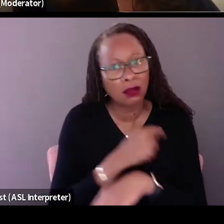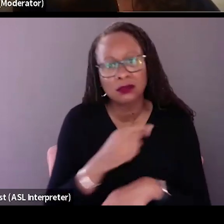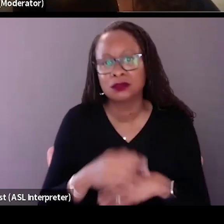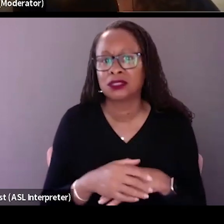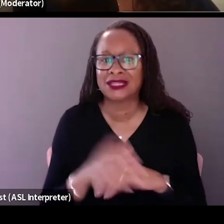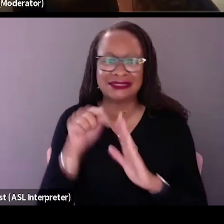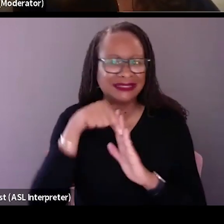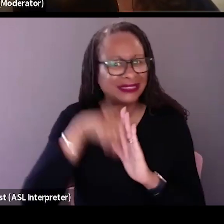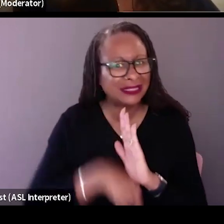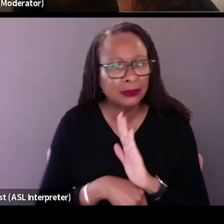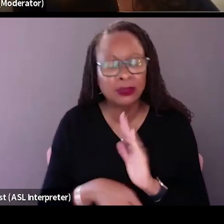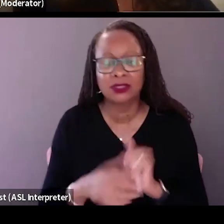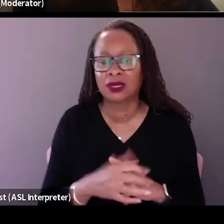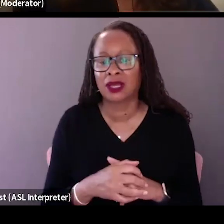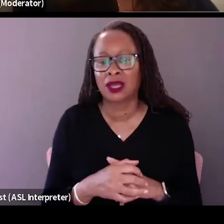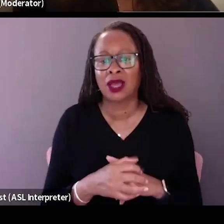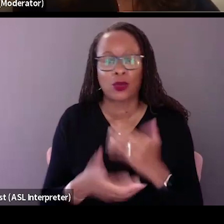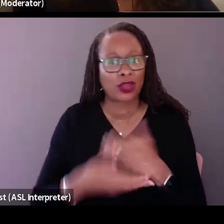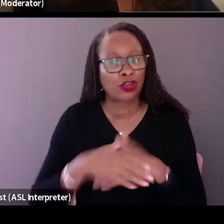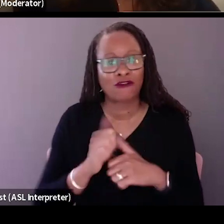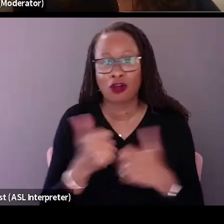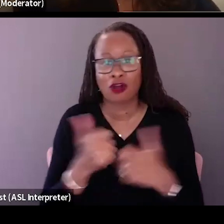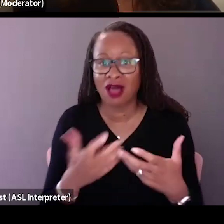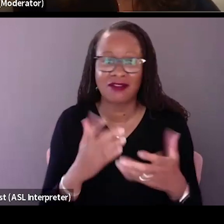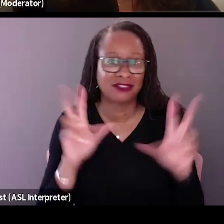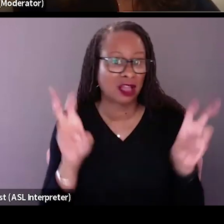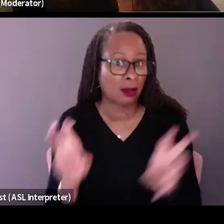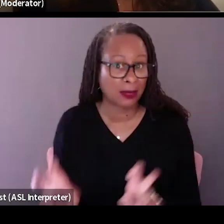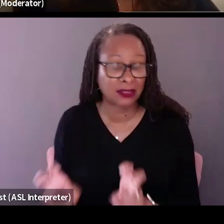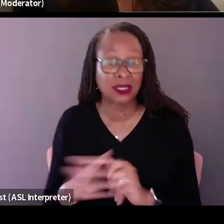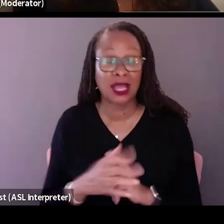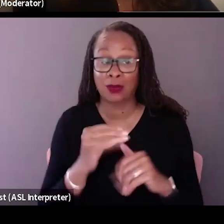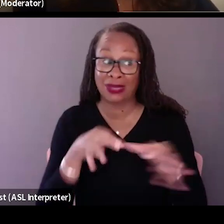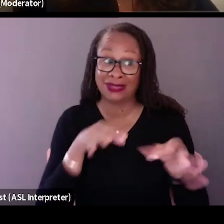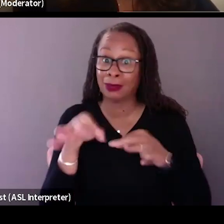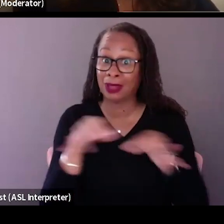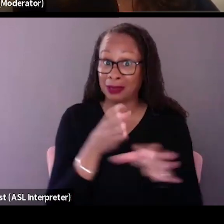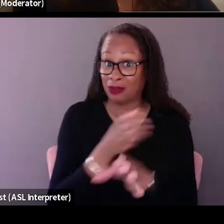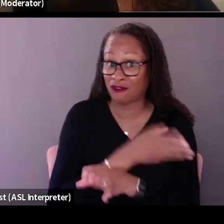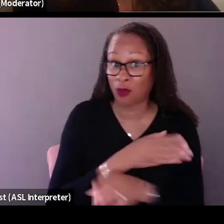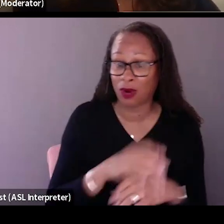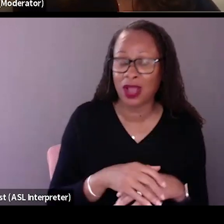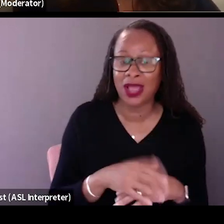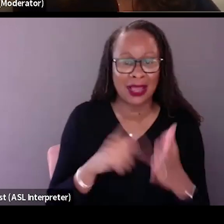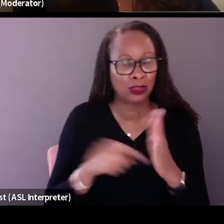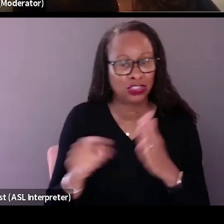and so we cover a lot of ground and we do explain to them like and check in with them throughout